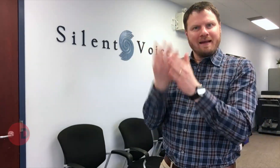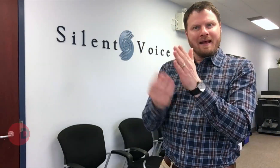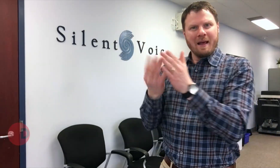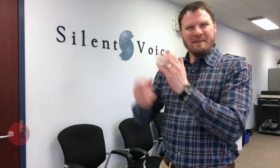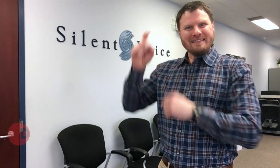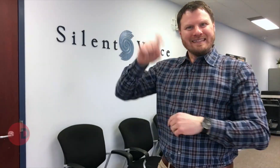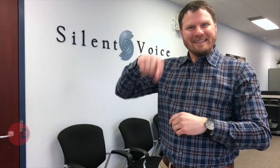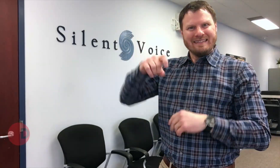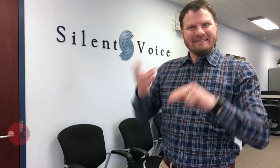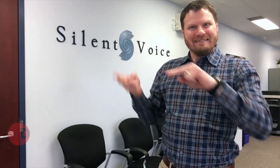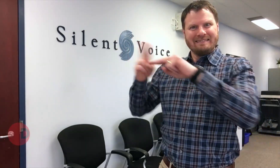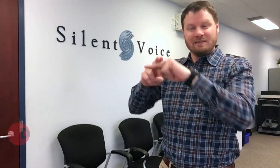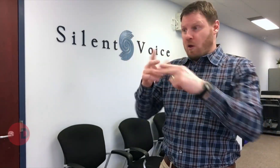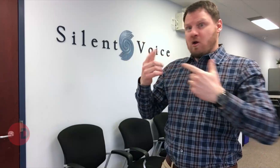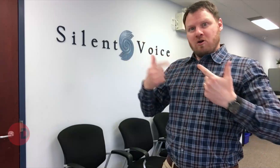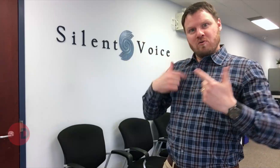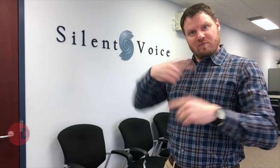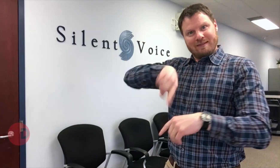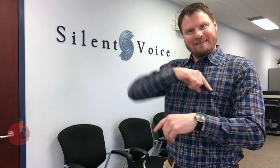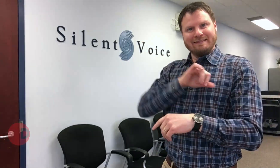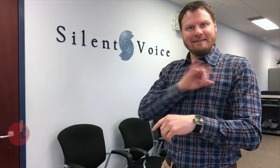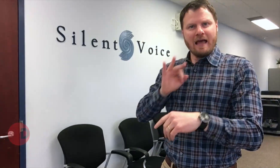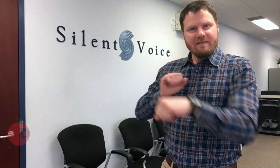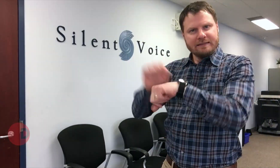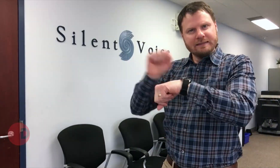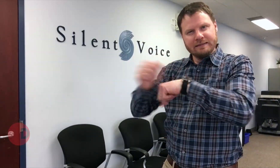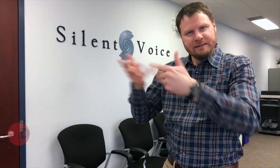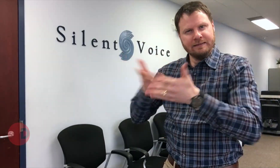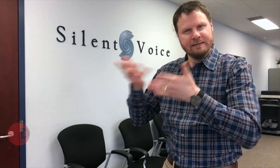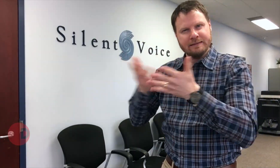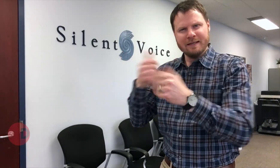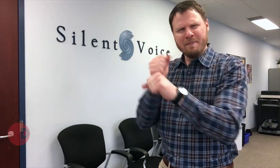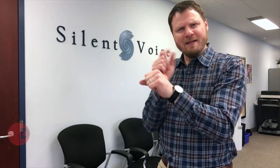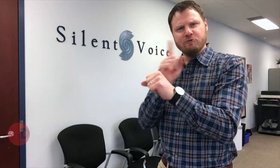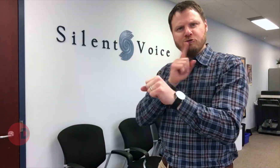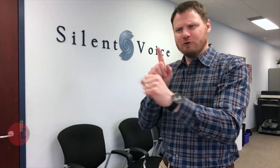are working constantly to ensure these needs are being met,